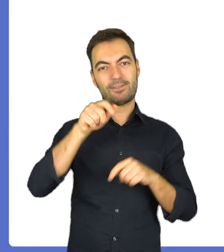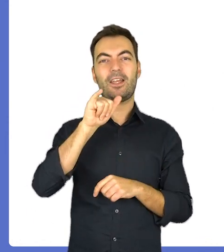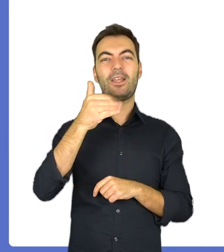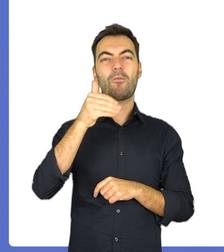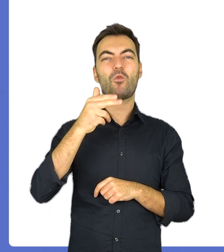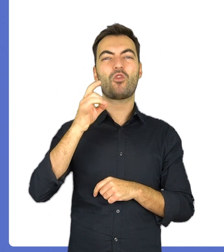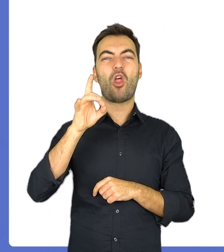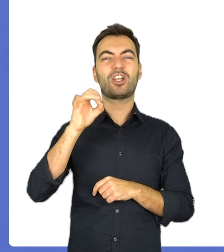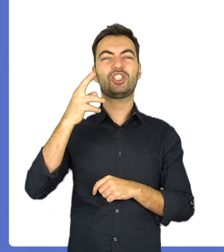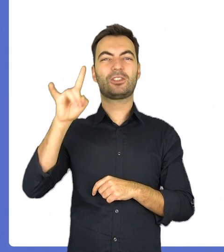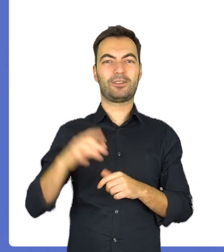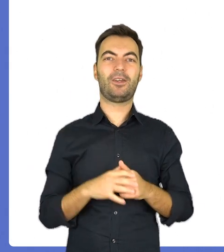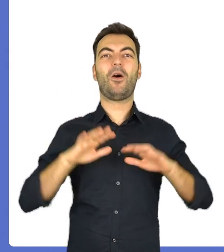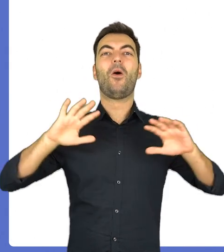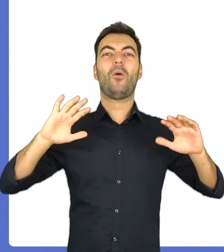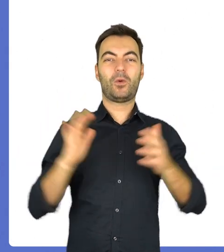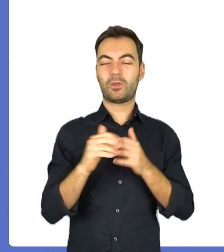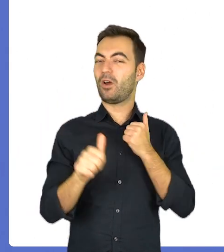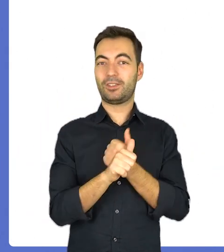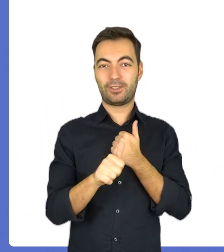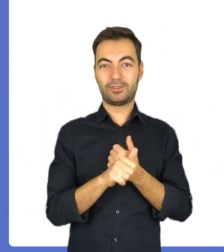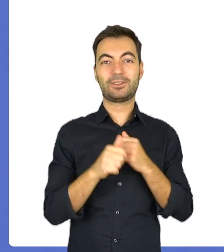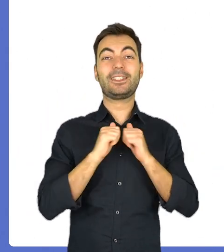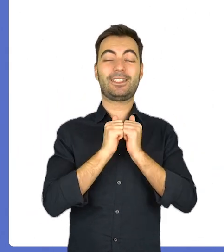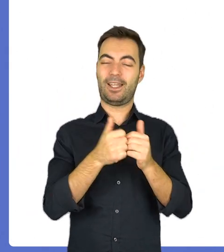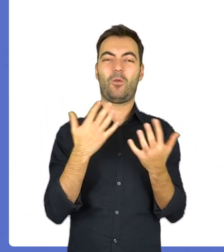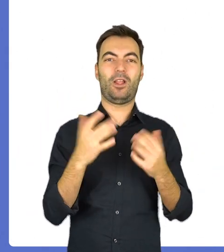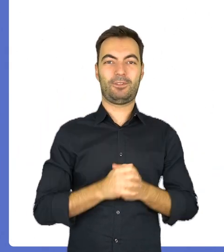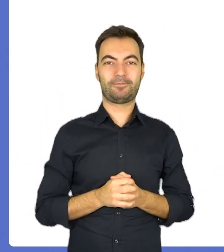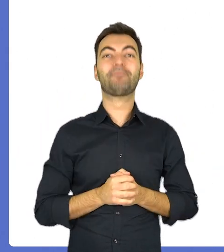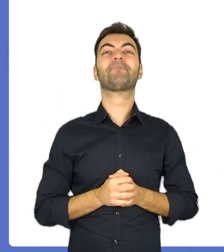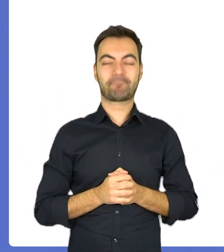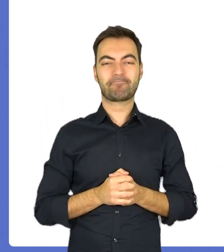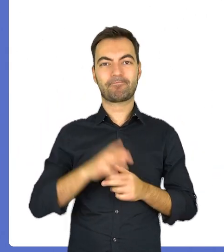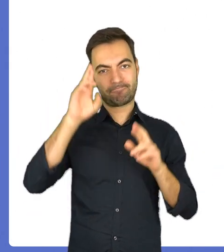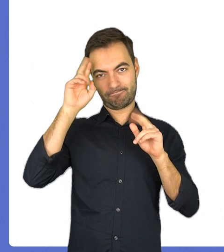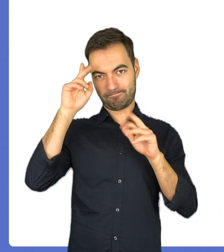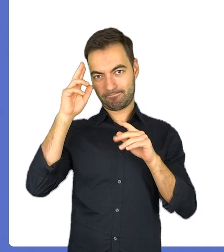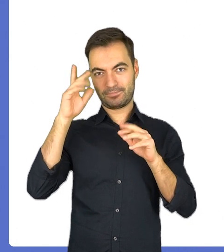In short, and in military words, their task is simple: to recognize everything